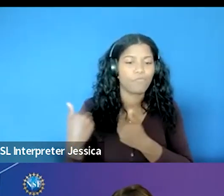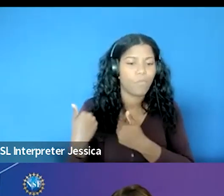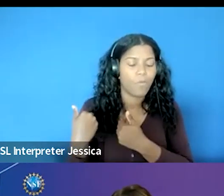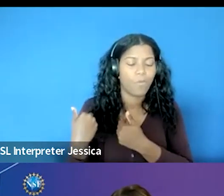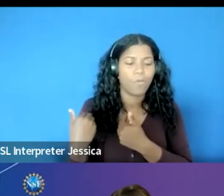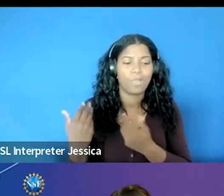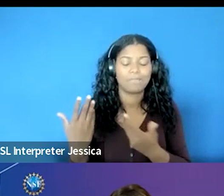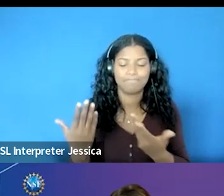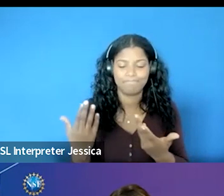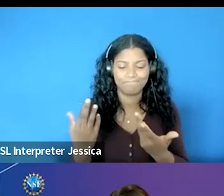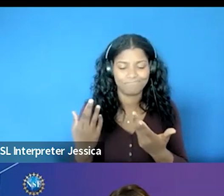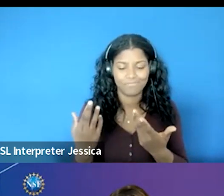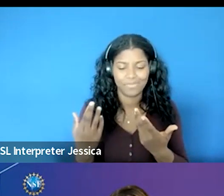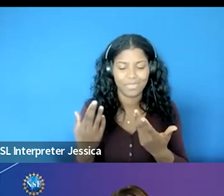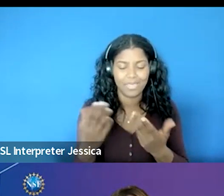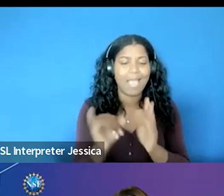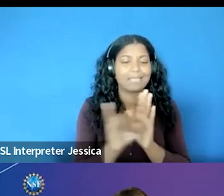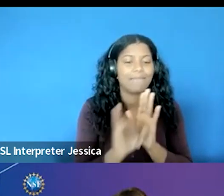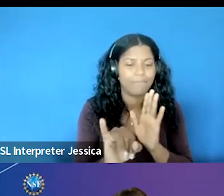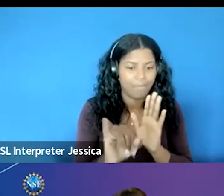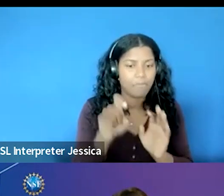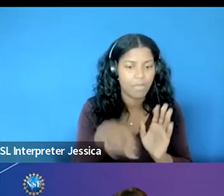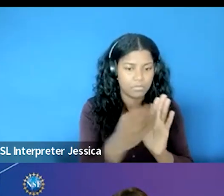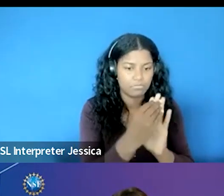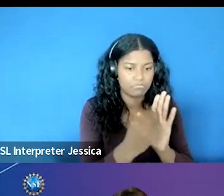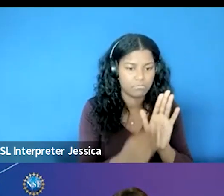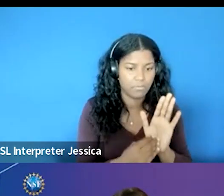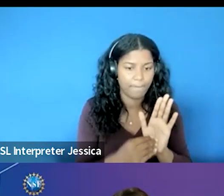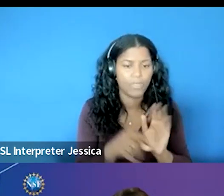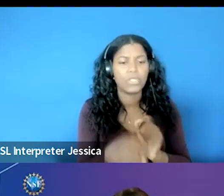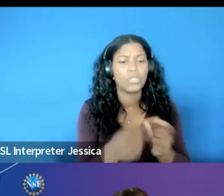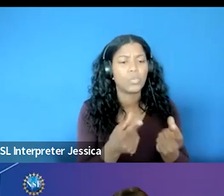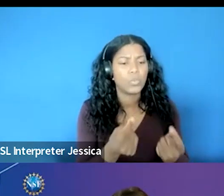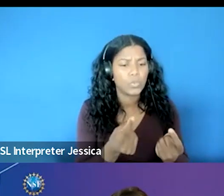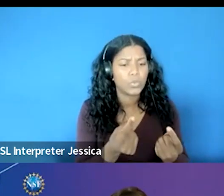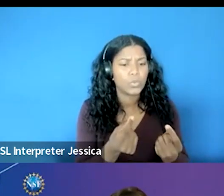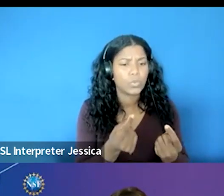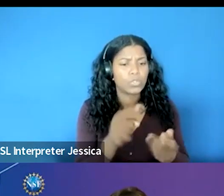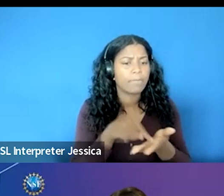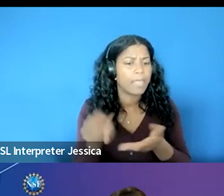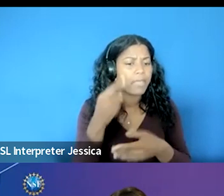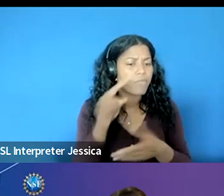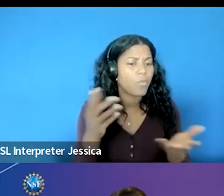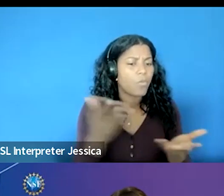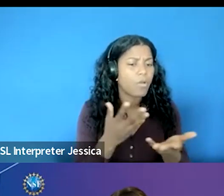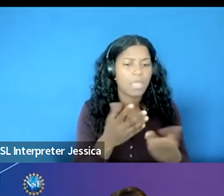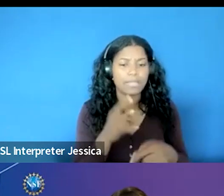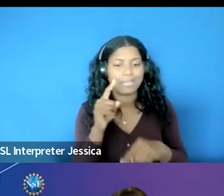identify they have to be specified what is it you're doing, what are you getting paid for, because you cannot be paid for both at the same time.